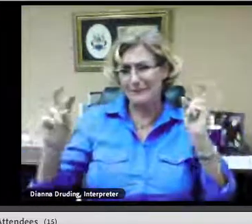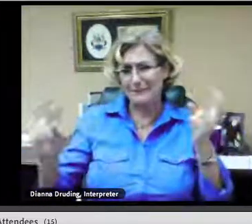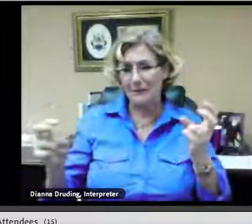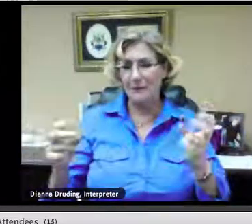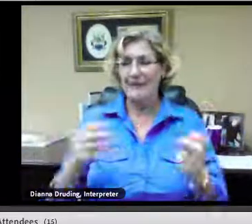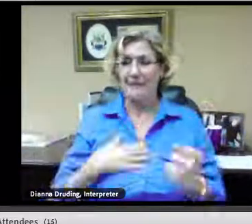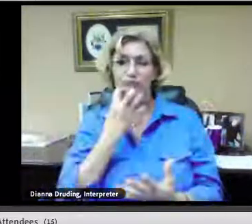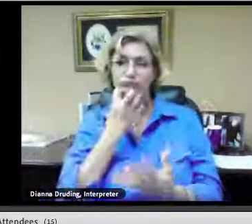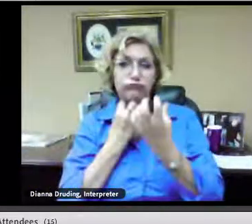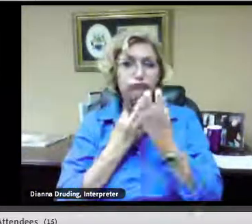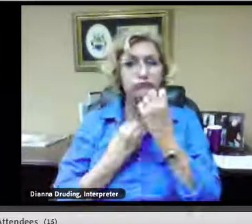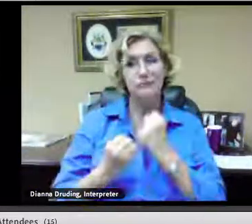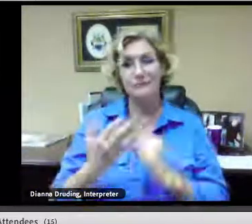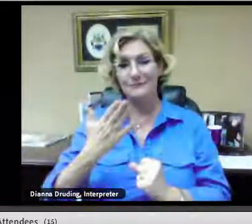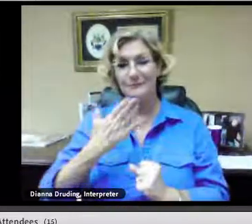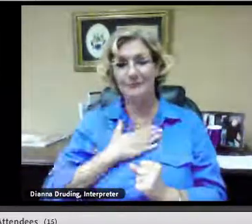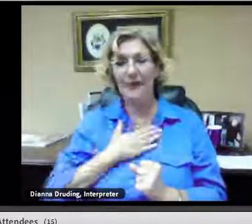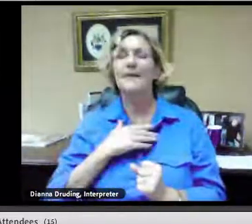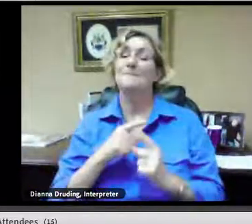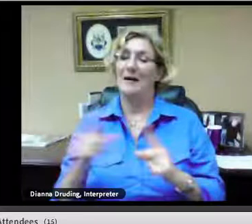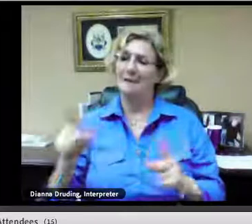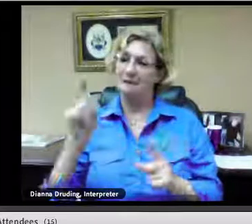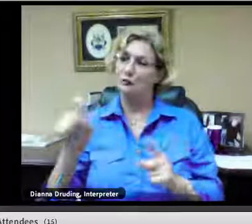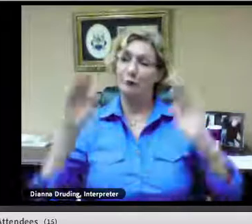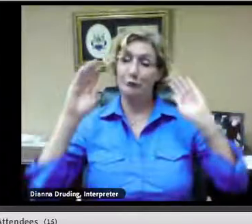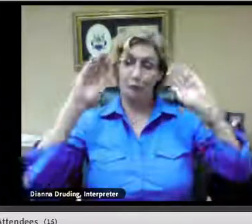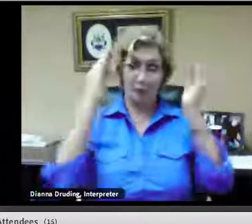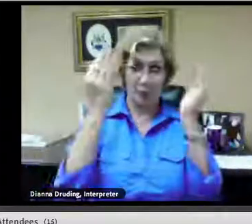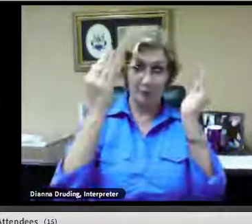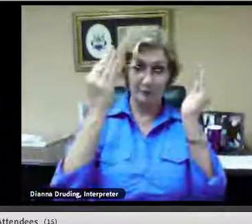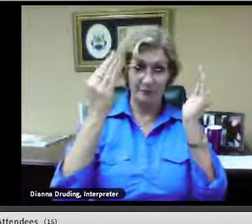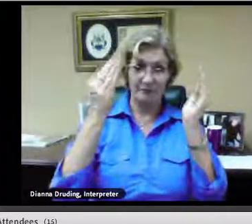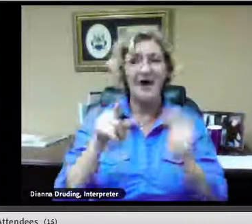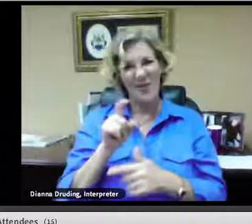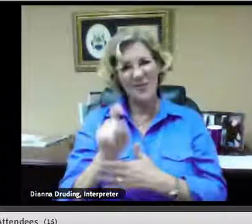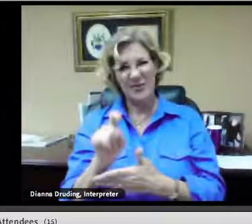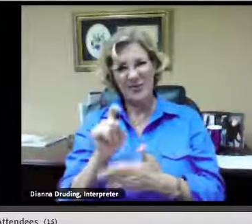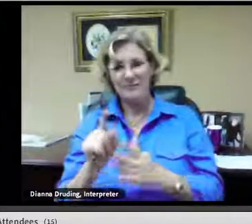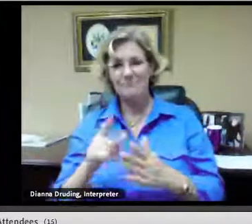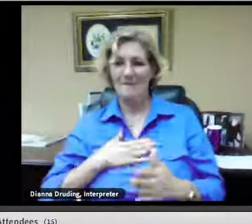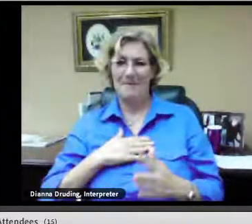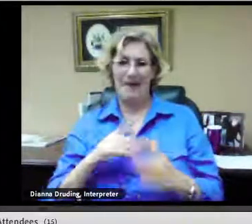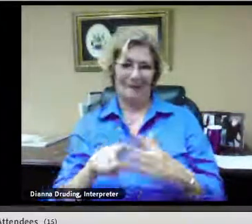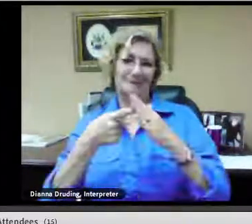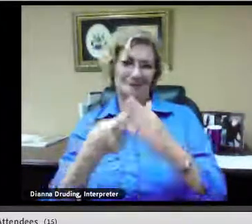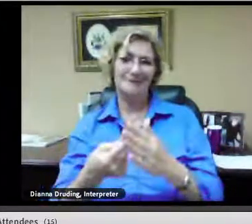There has to be a way to focus, so this is the initial try of focusing on accessibility.